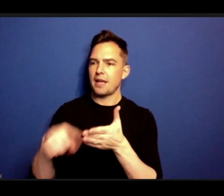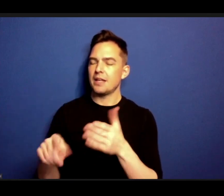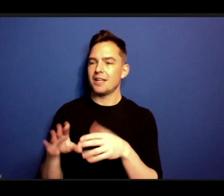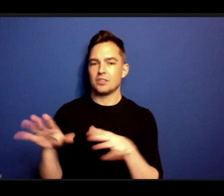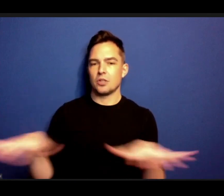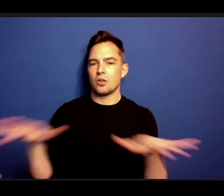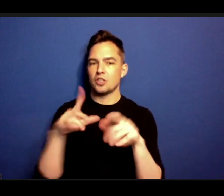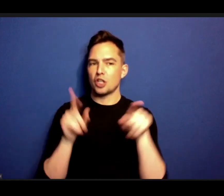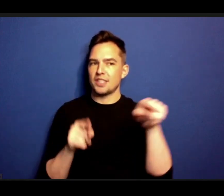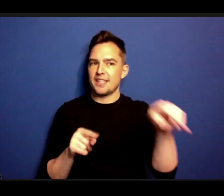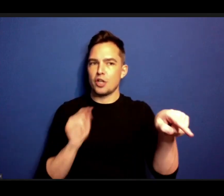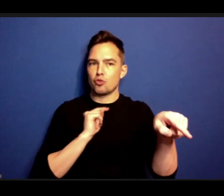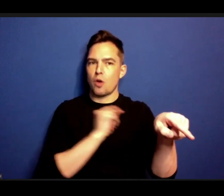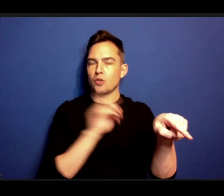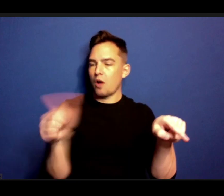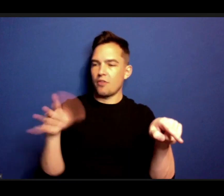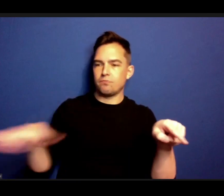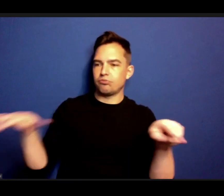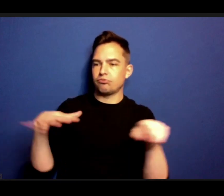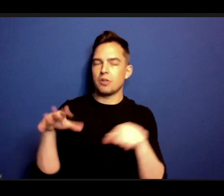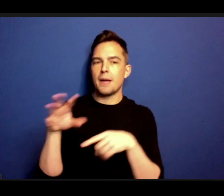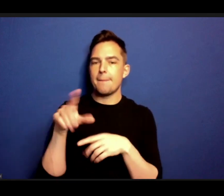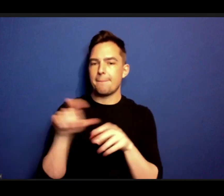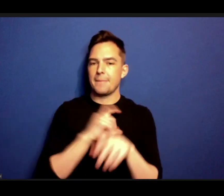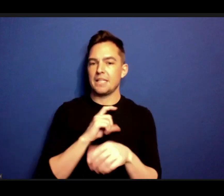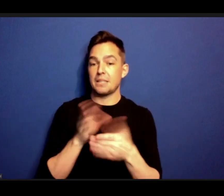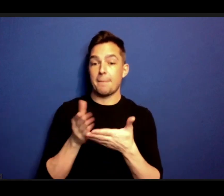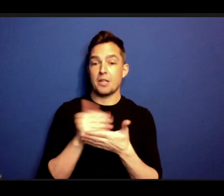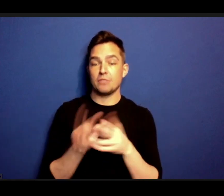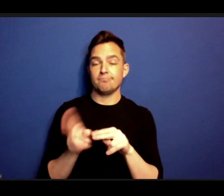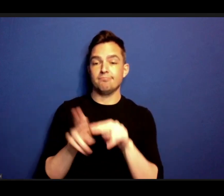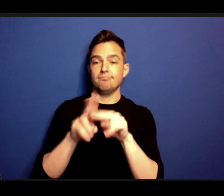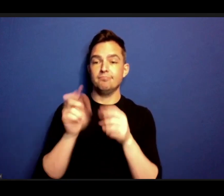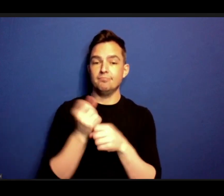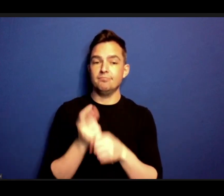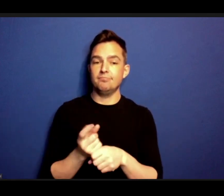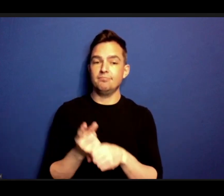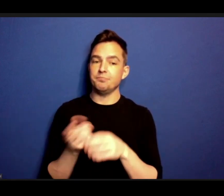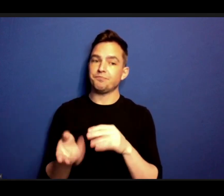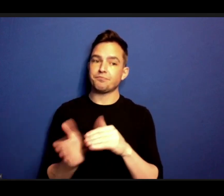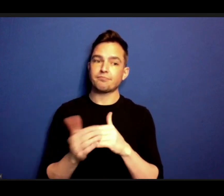not just happening in Toronto. Police budgets are increasing year over year at an astronomical